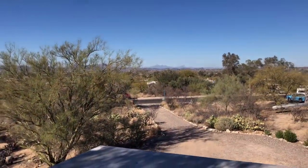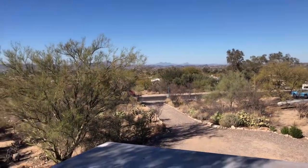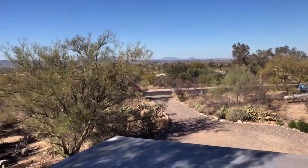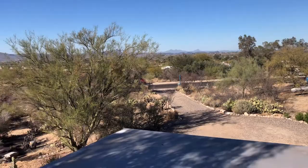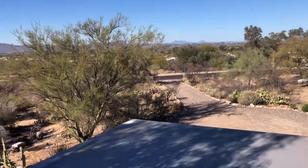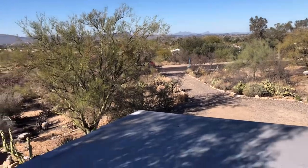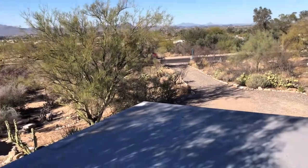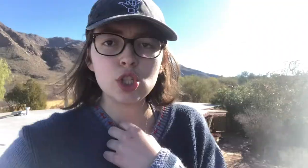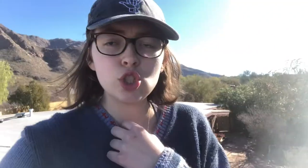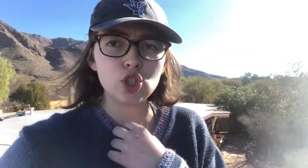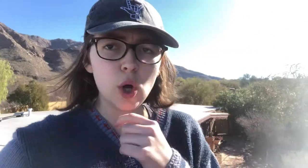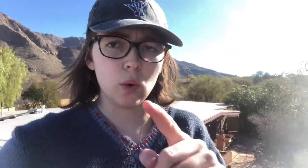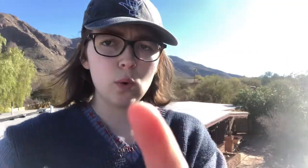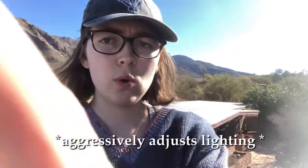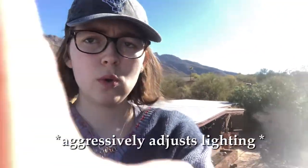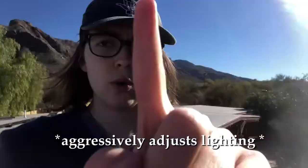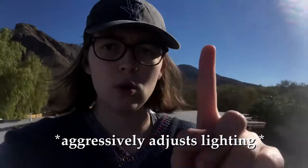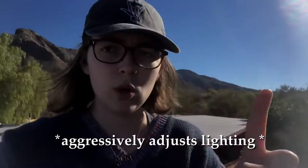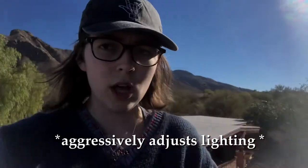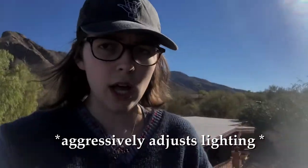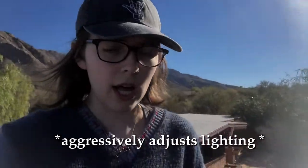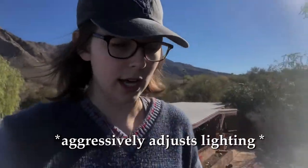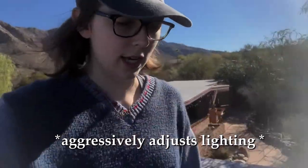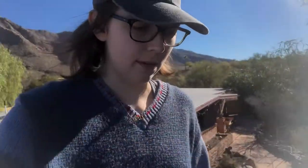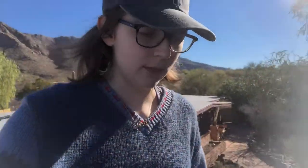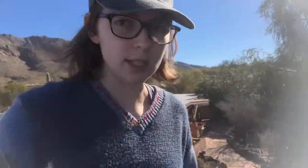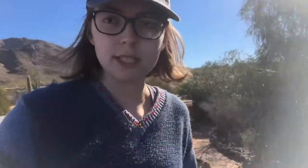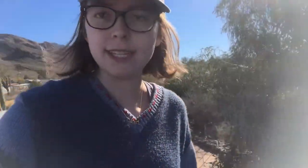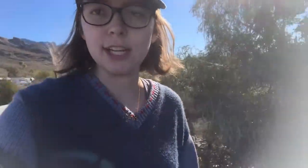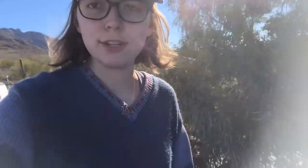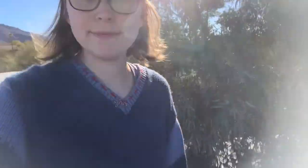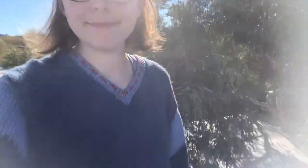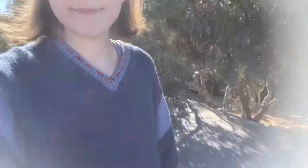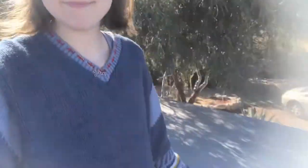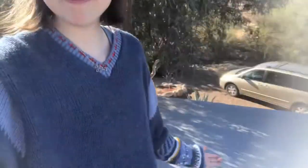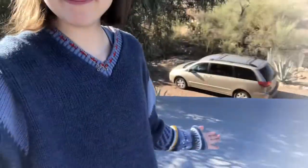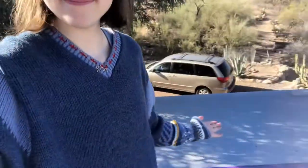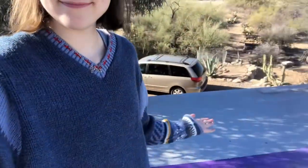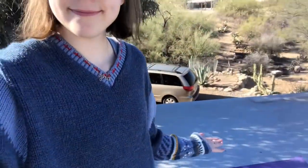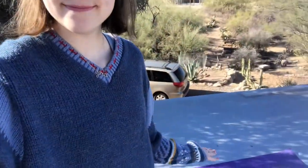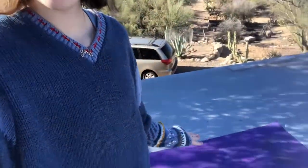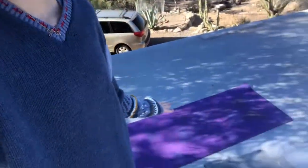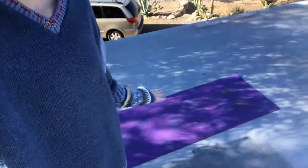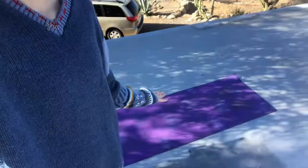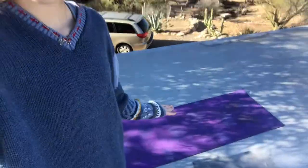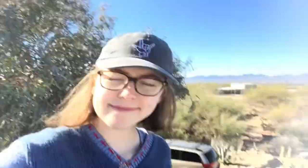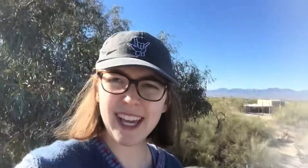up here for a while so i'm gonna sit here